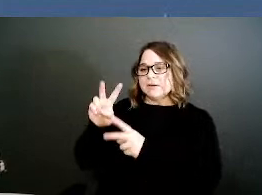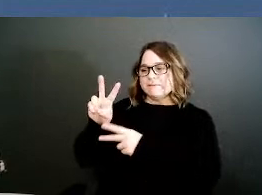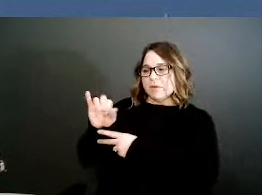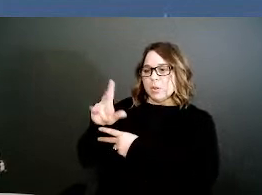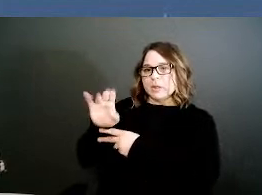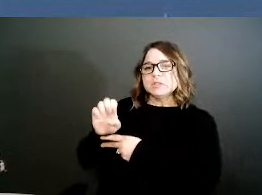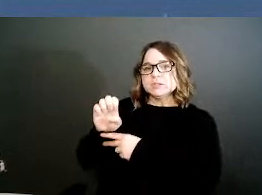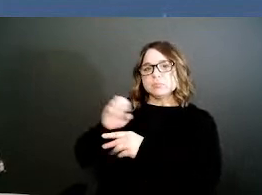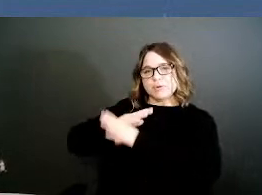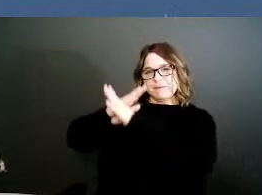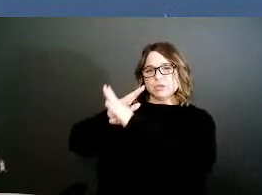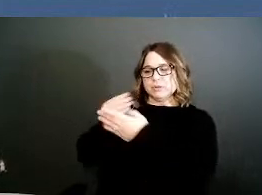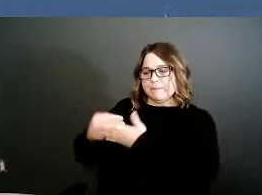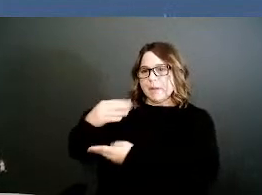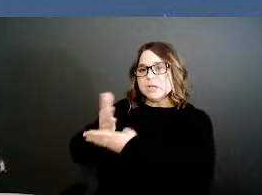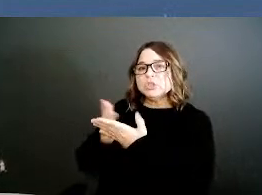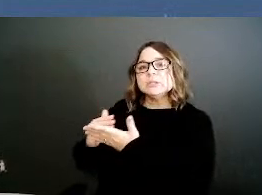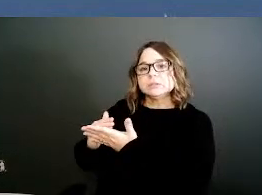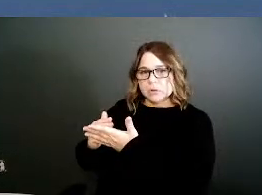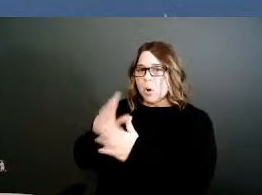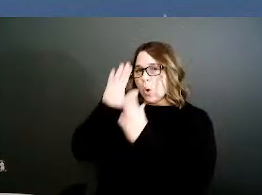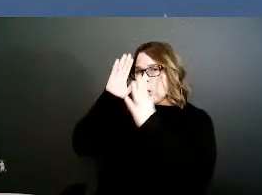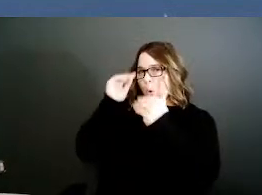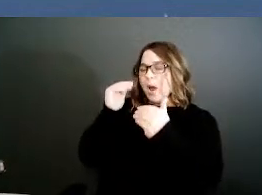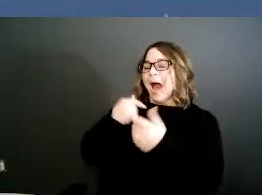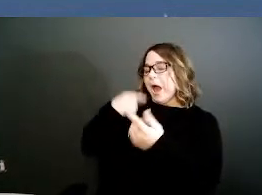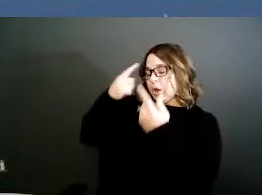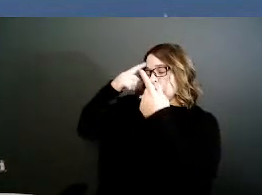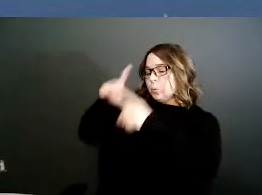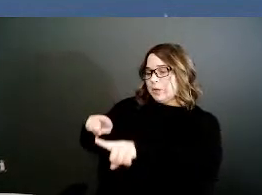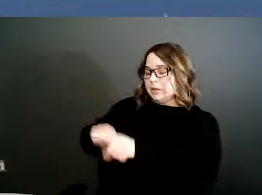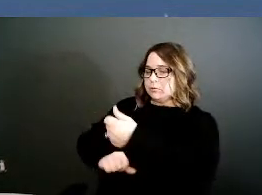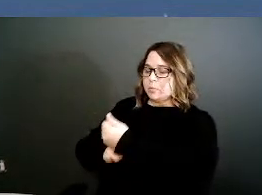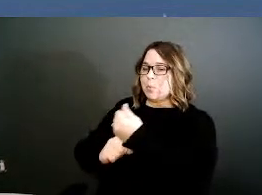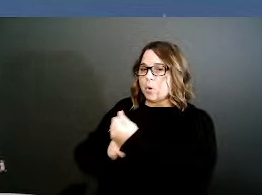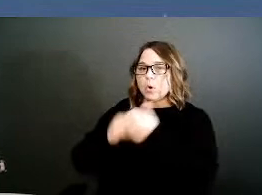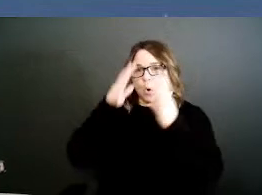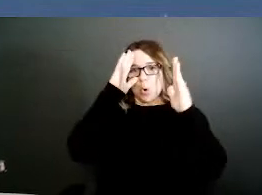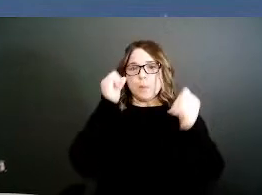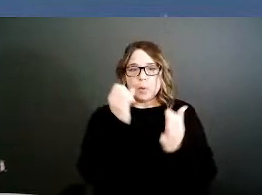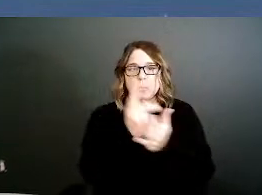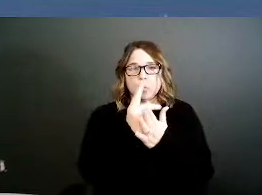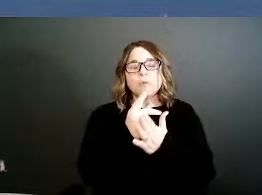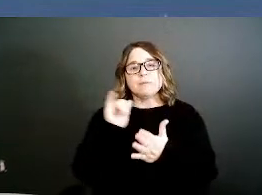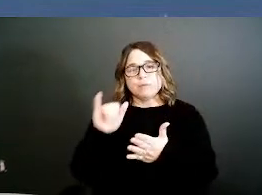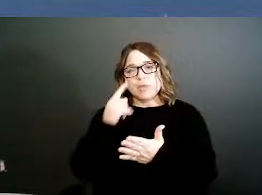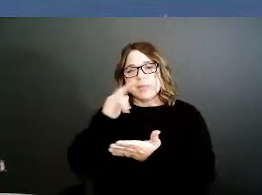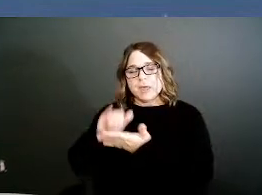HOPE THE FULL COUNCIL AGREES TO APPROVE THIS ESSENTIAL FUNDING. IN CONVERSATIONS THAT I'VE HAD WITH